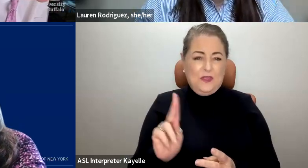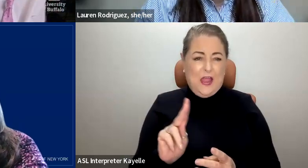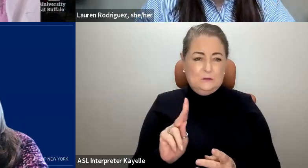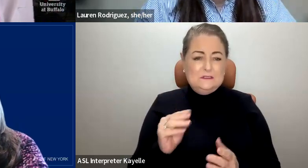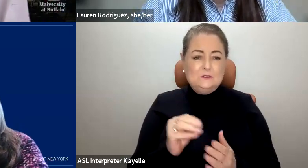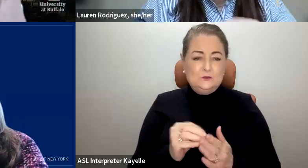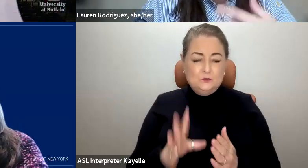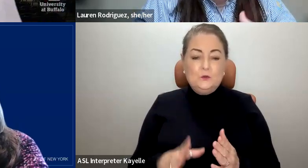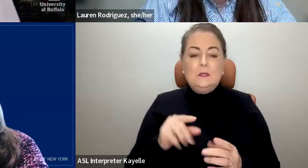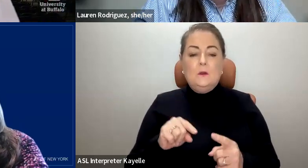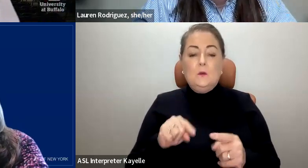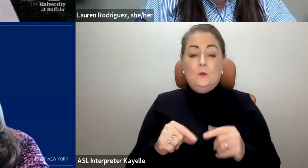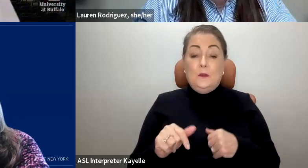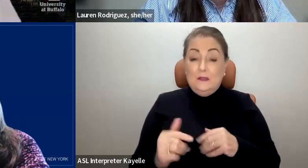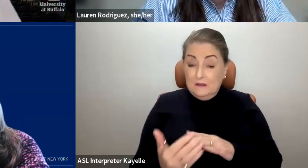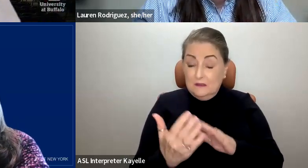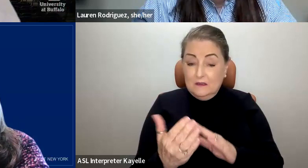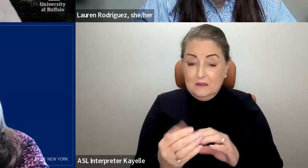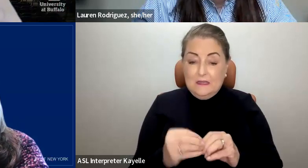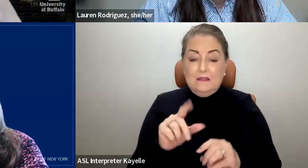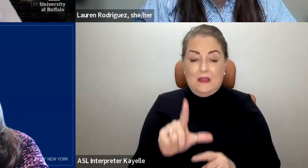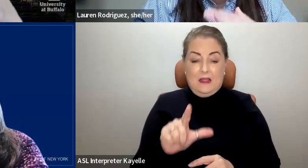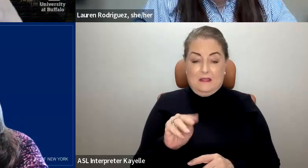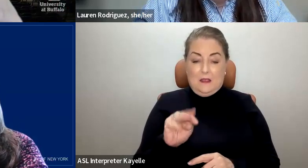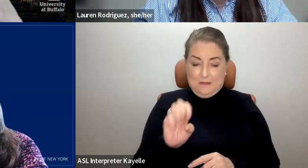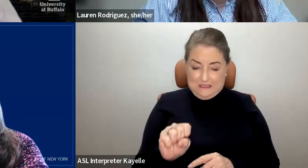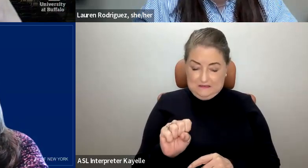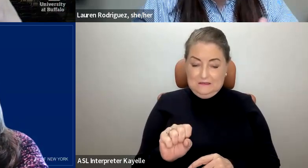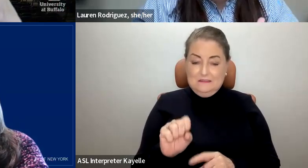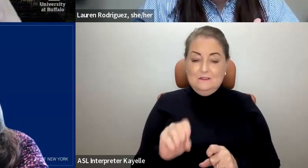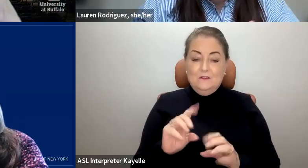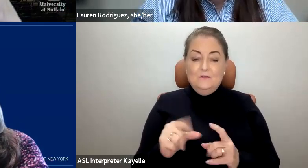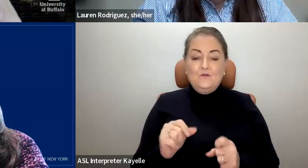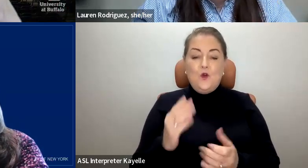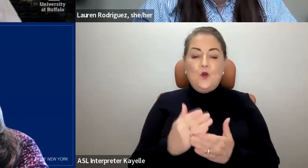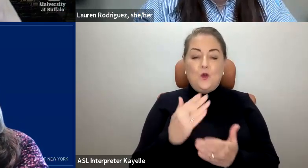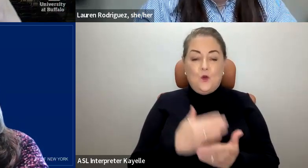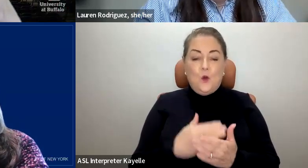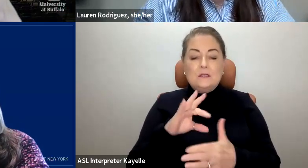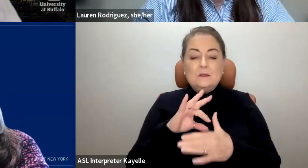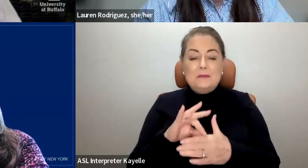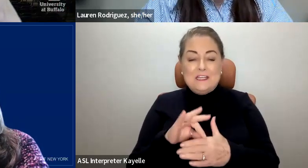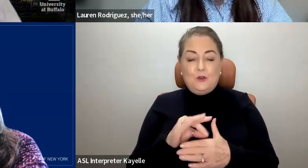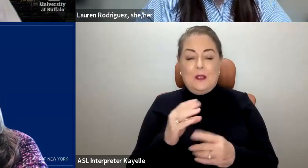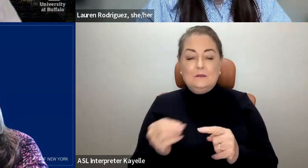accessibility in the LMS. Related to course materials a little differently, and that was through collaboration with the